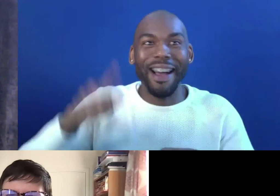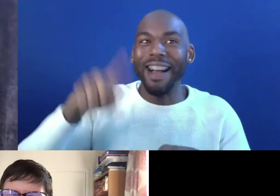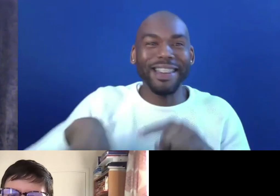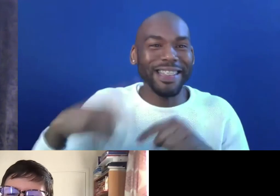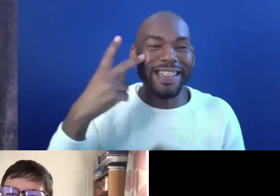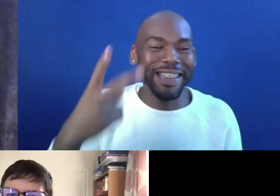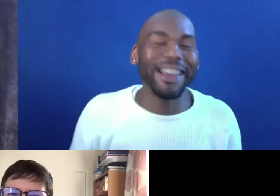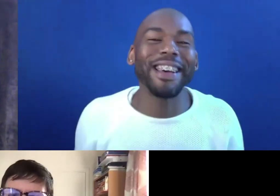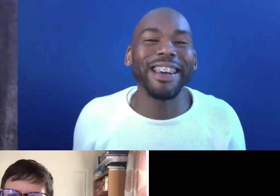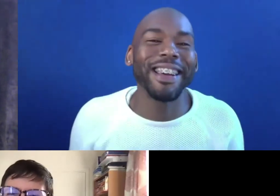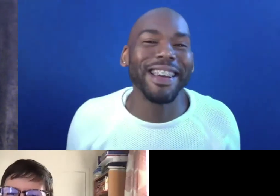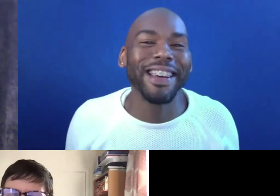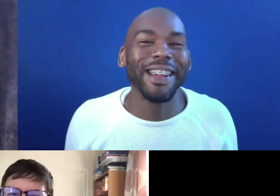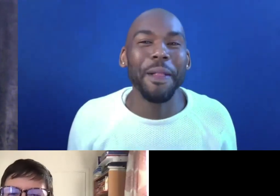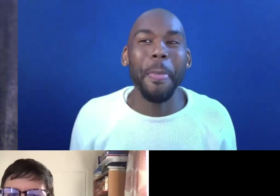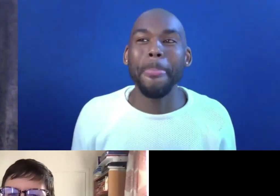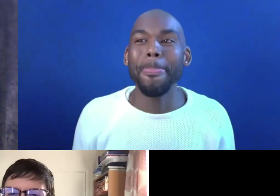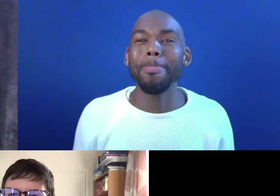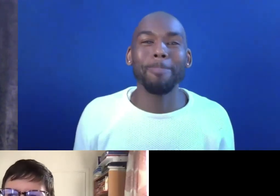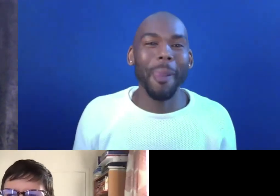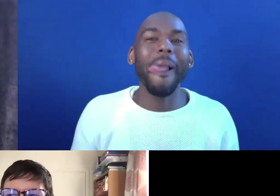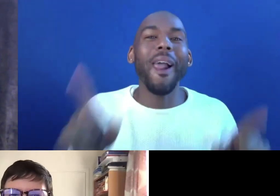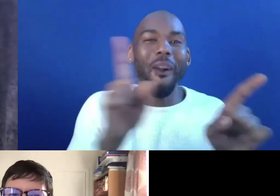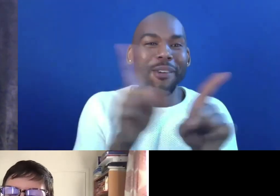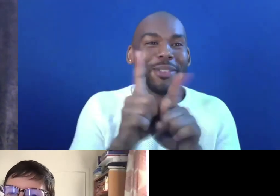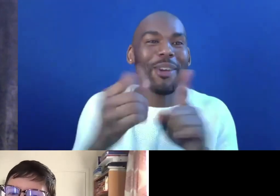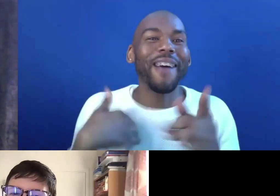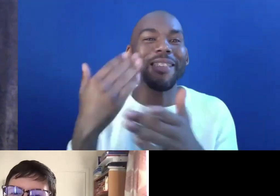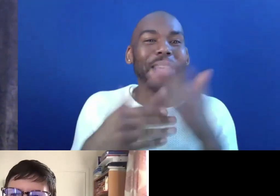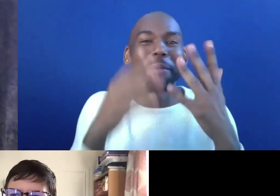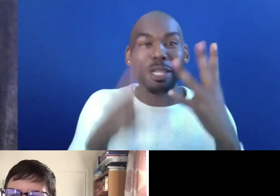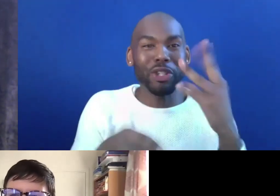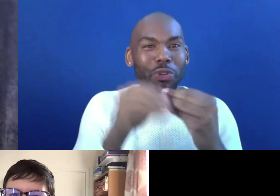can see it there are also some additional questions we didn't have a chance to get to